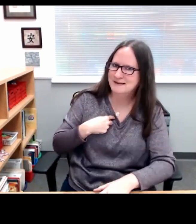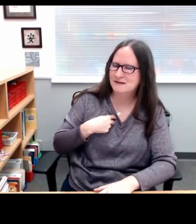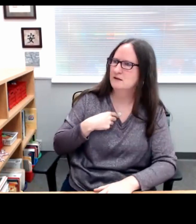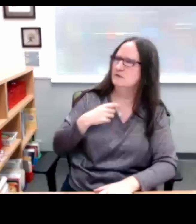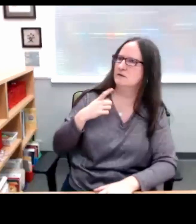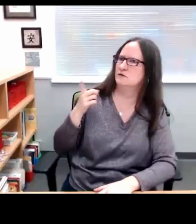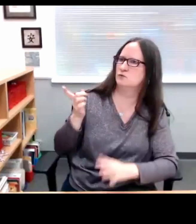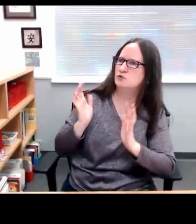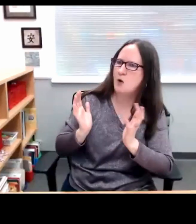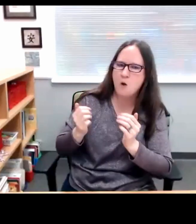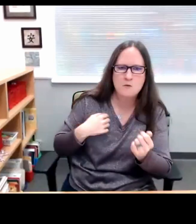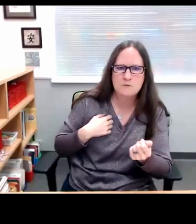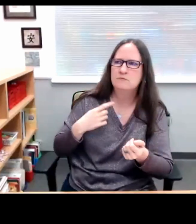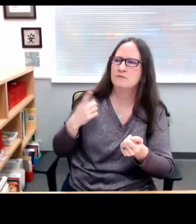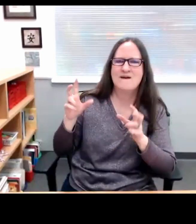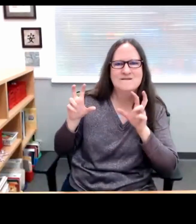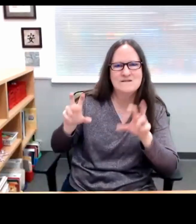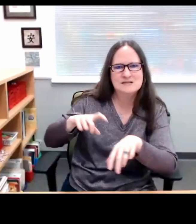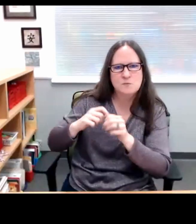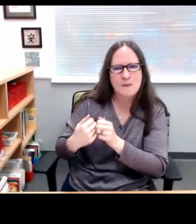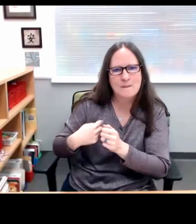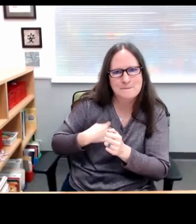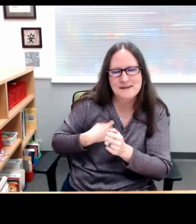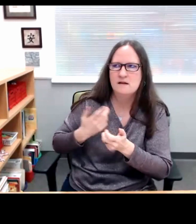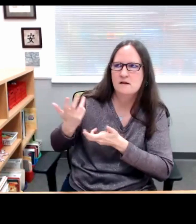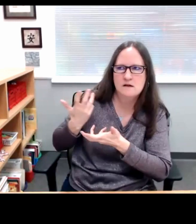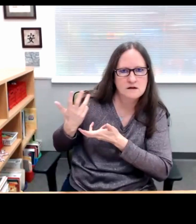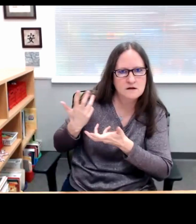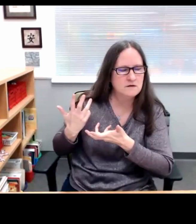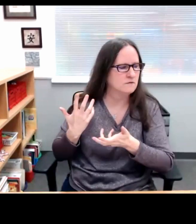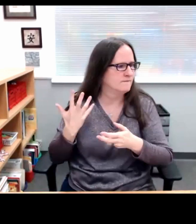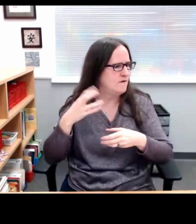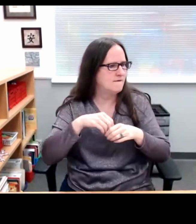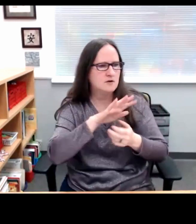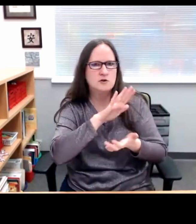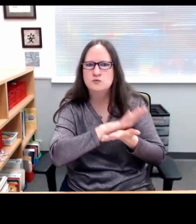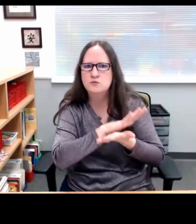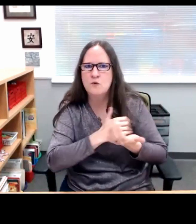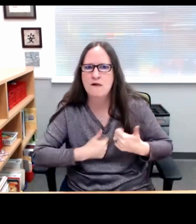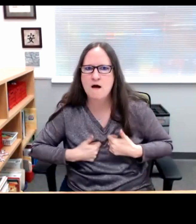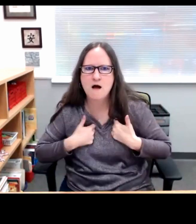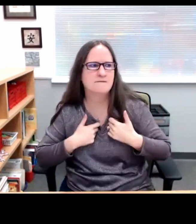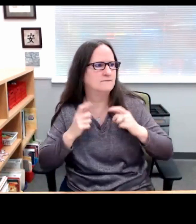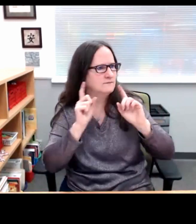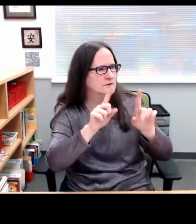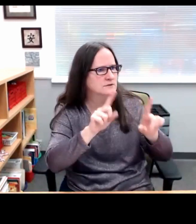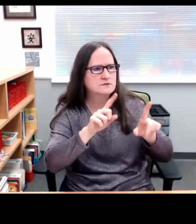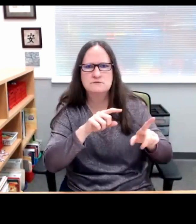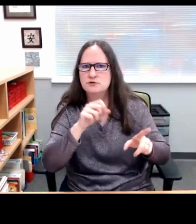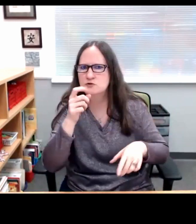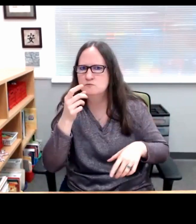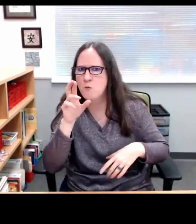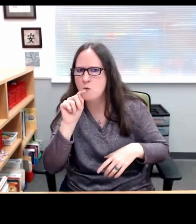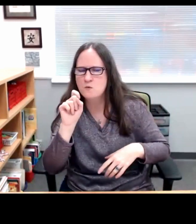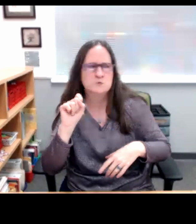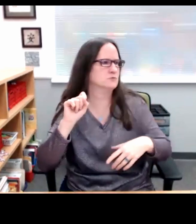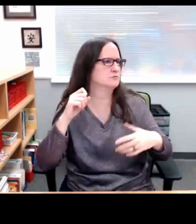And they are aware that they are valued. They know that time is being invested in them, they're able